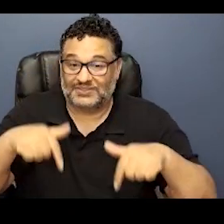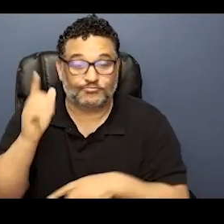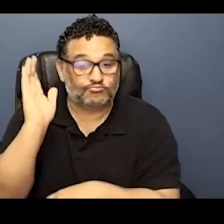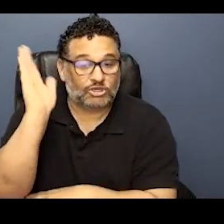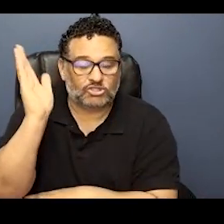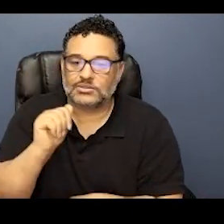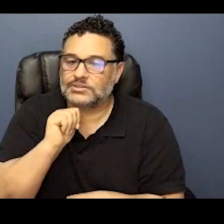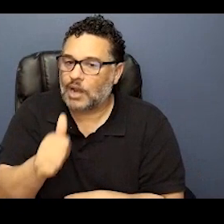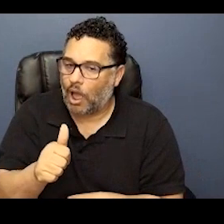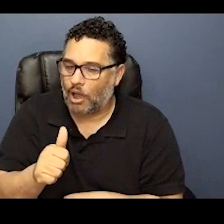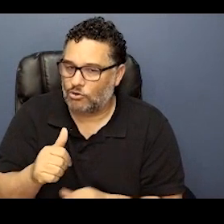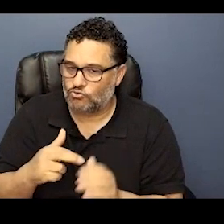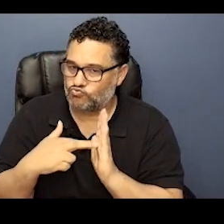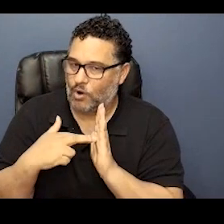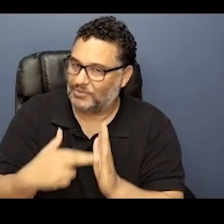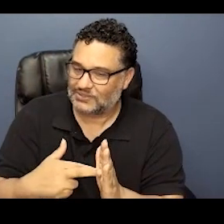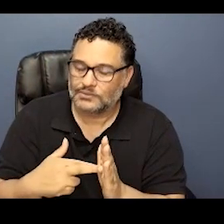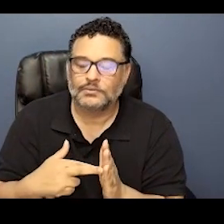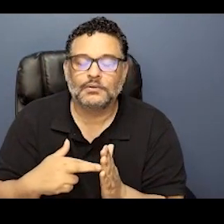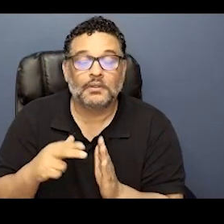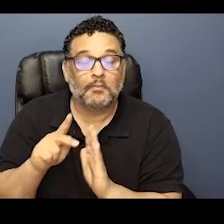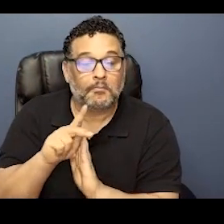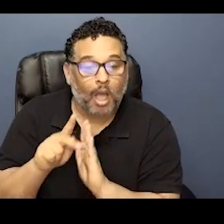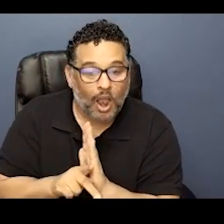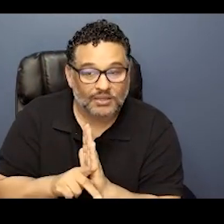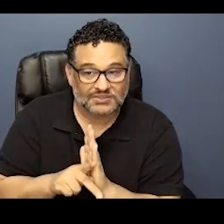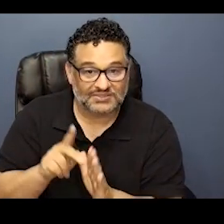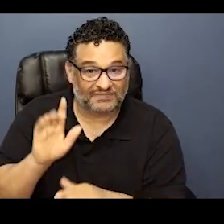necessarily represent the policy of the Department.